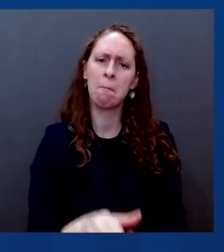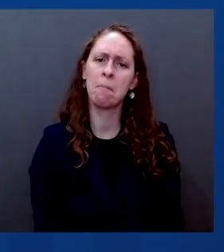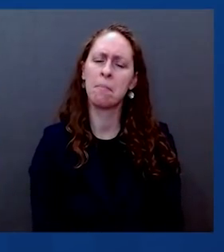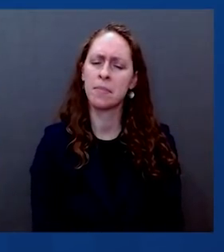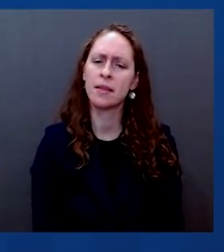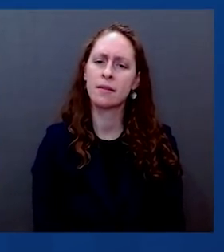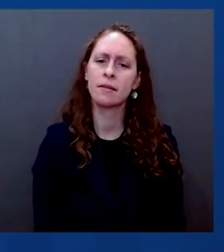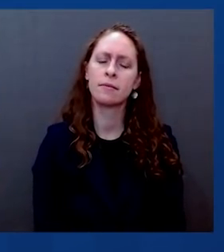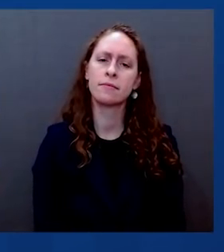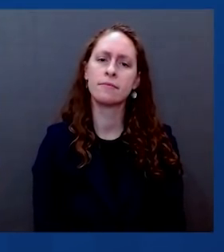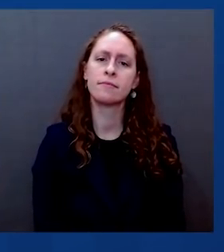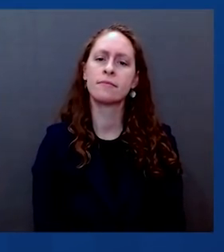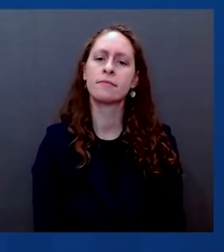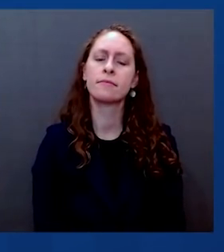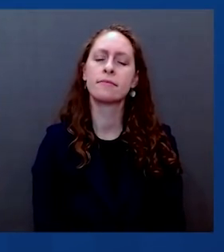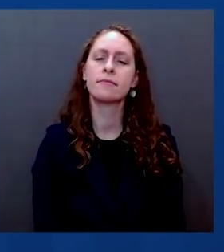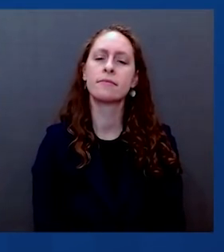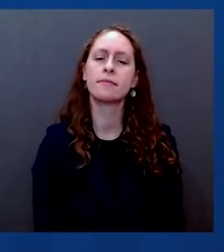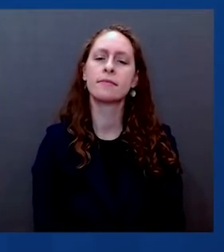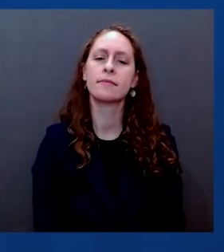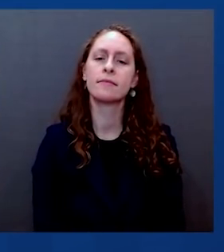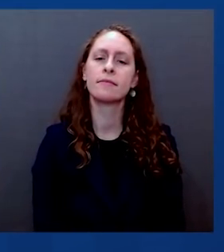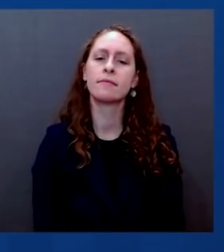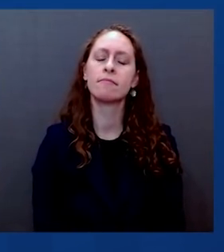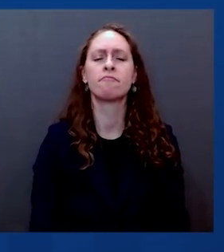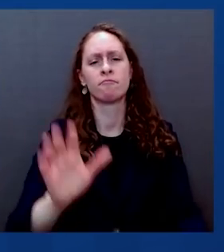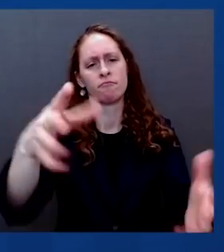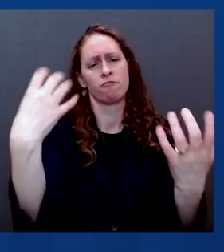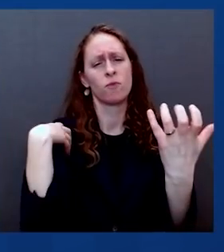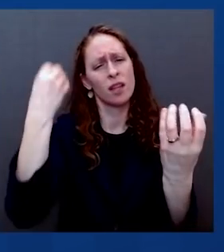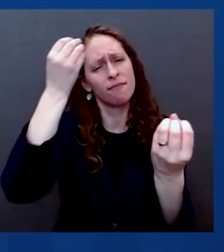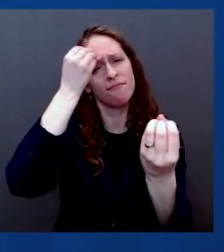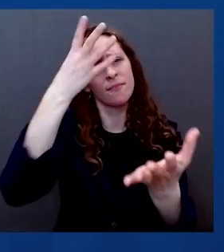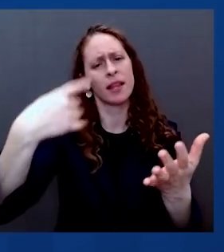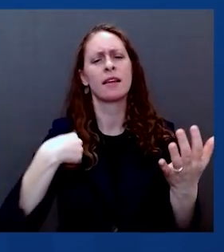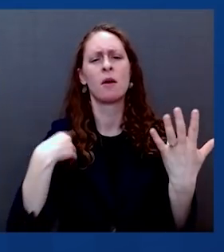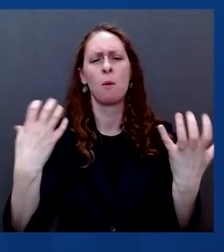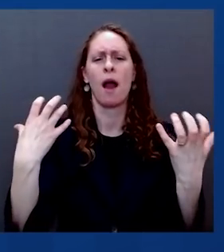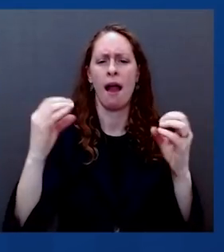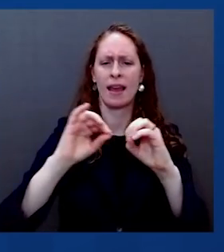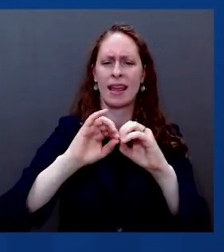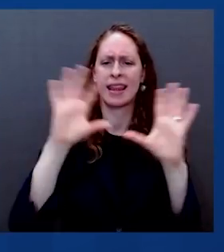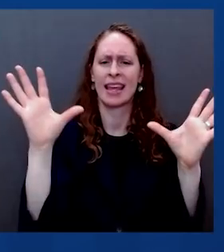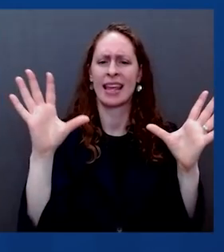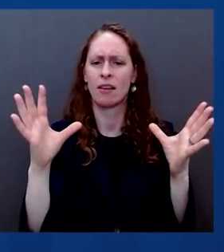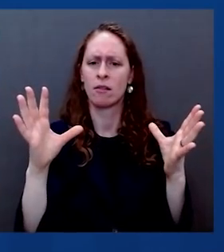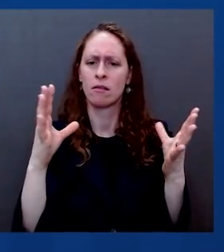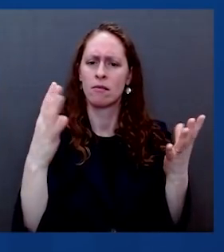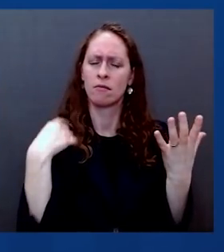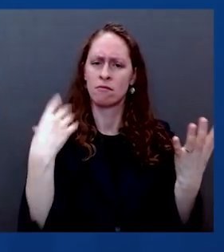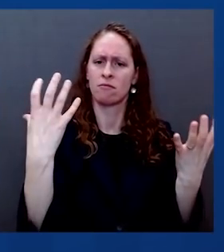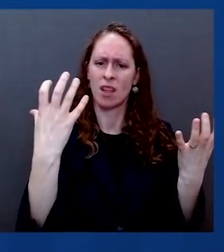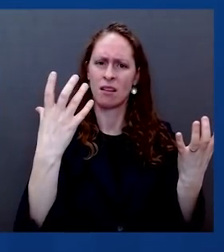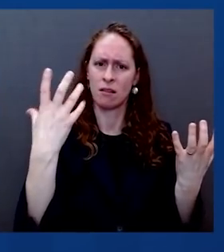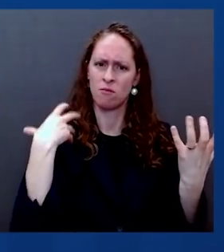Today I'm making it clear: To protect our democracy, I support changing the Senate rules, whichever way they need to be changed --